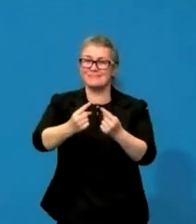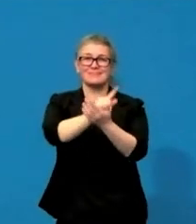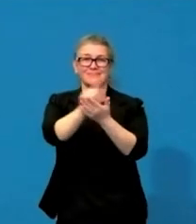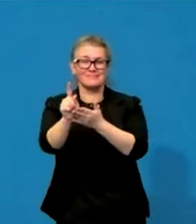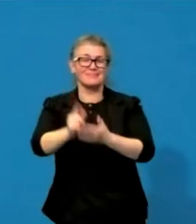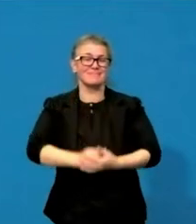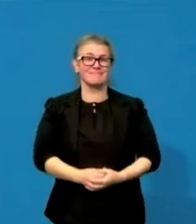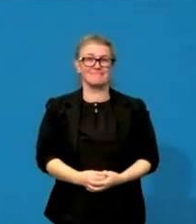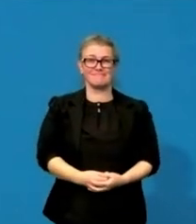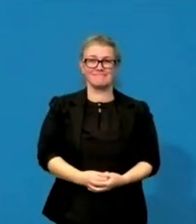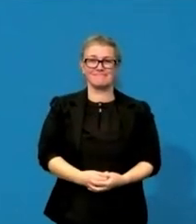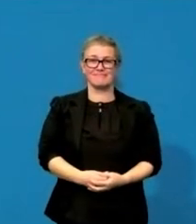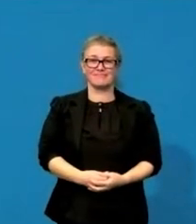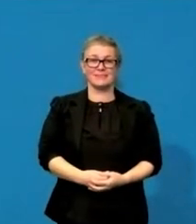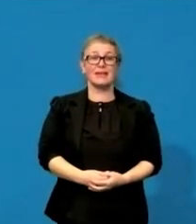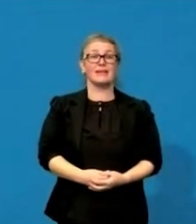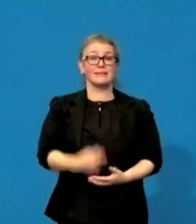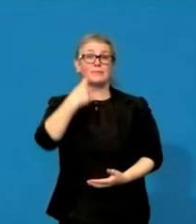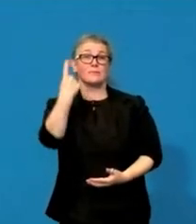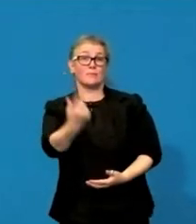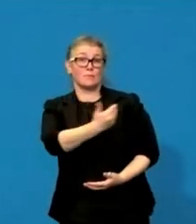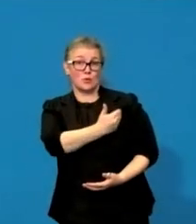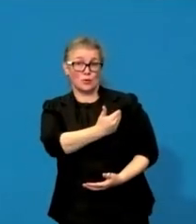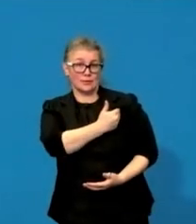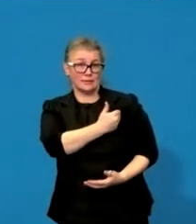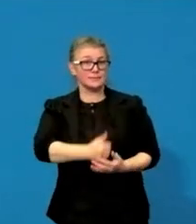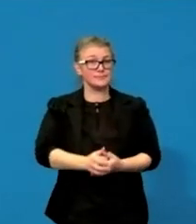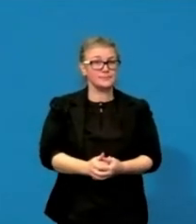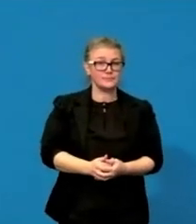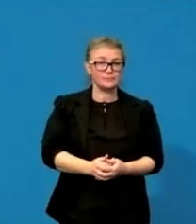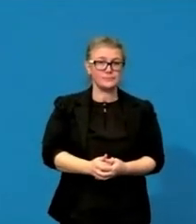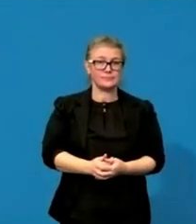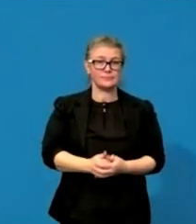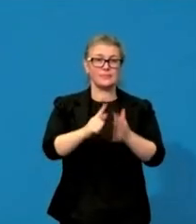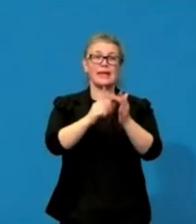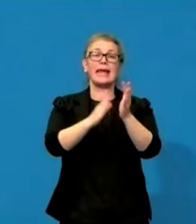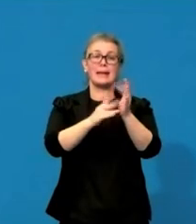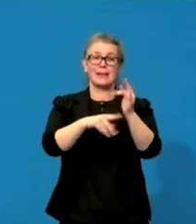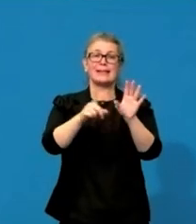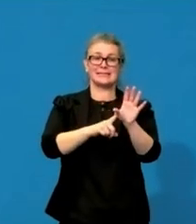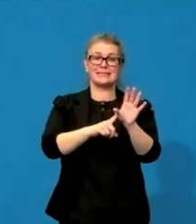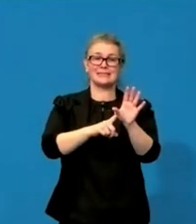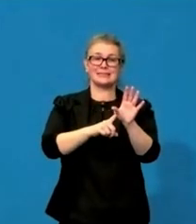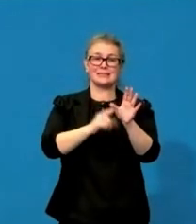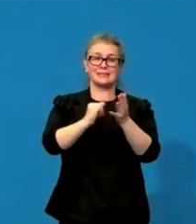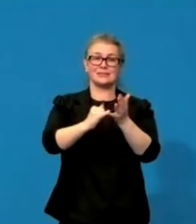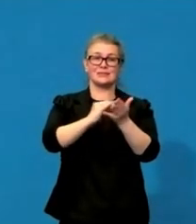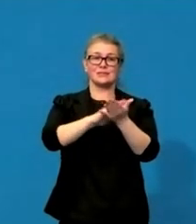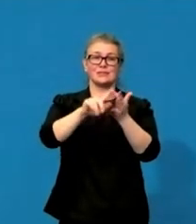On Tuesday morning, you will hear from Emily Sherwood, a First Nations woman with disability who lives in Tennant Creek.